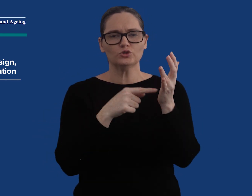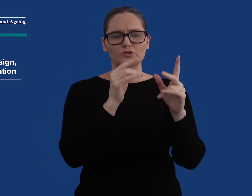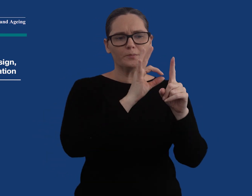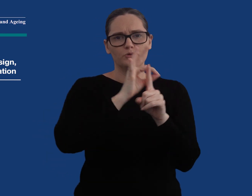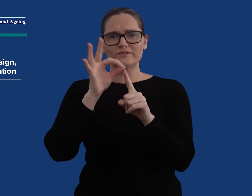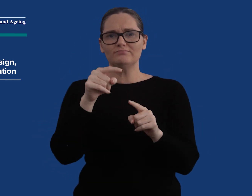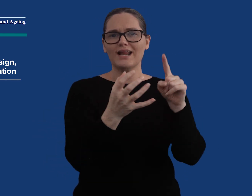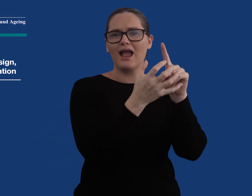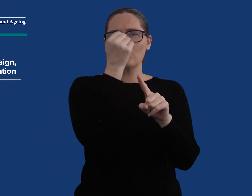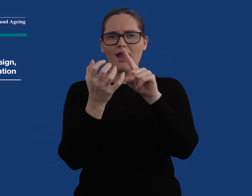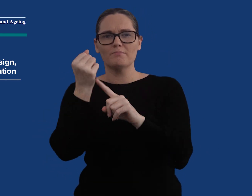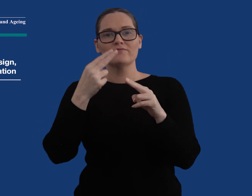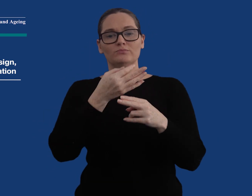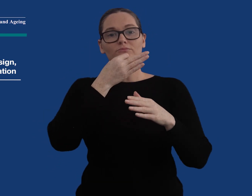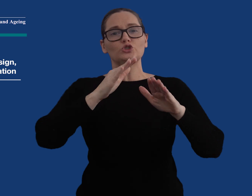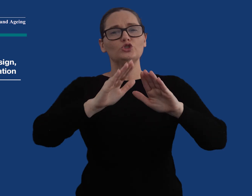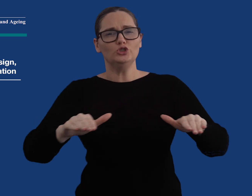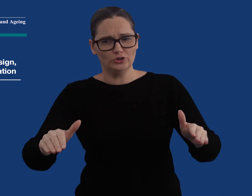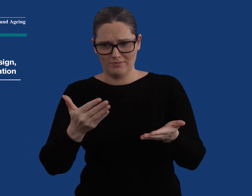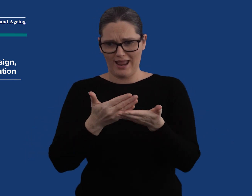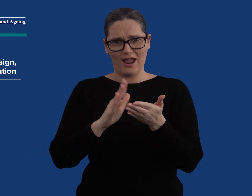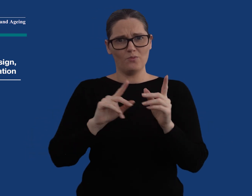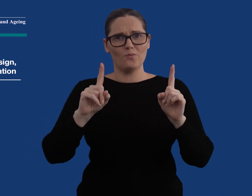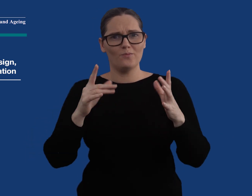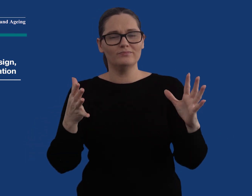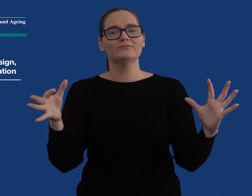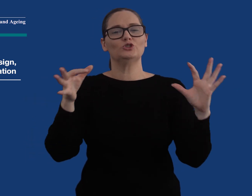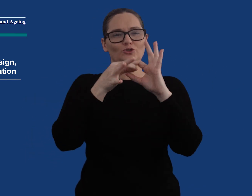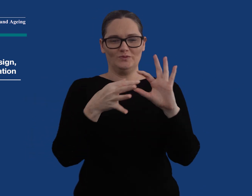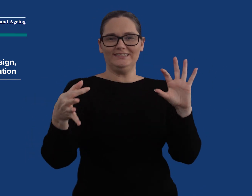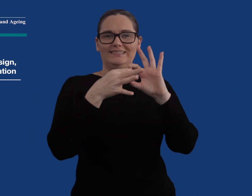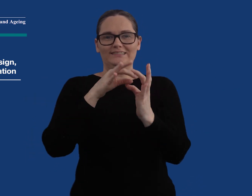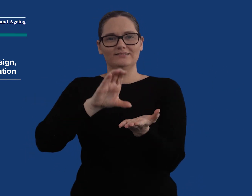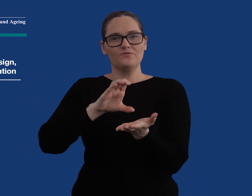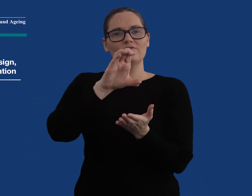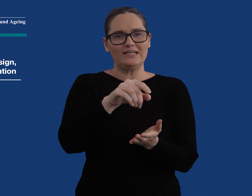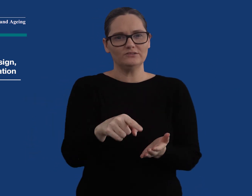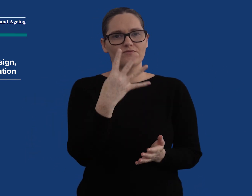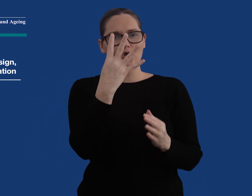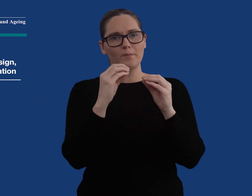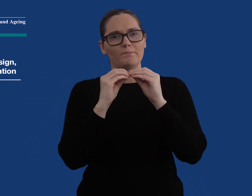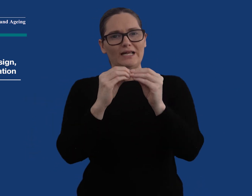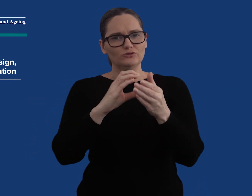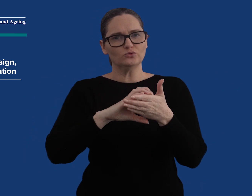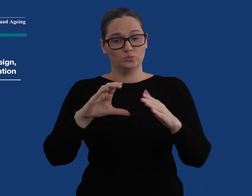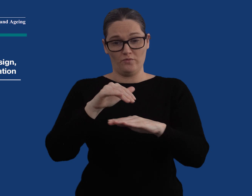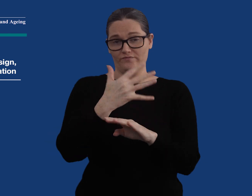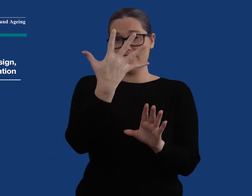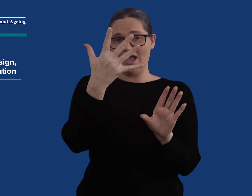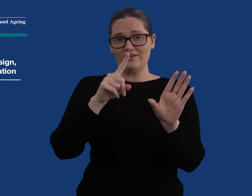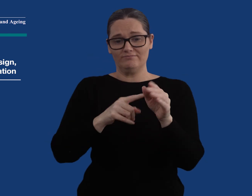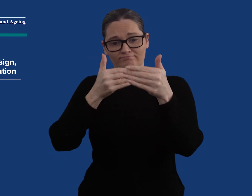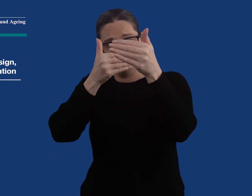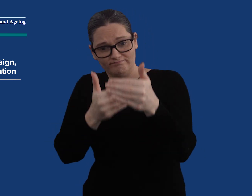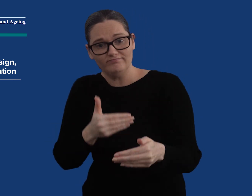to improve outcomes for children through joint investment of $4 billion over five years